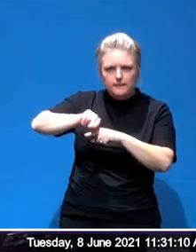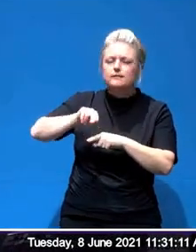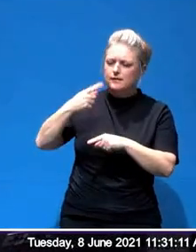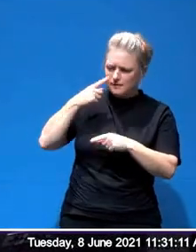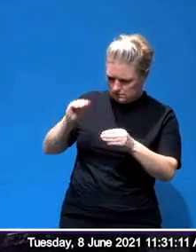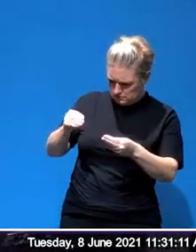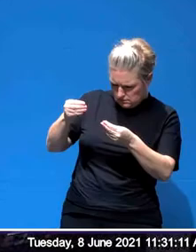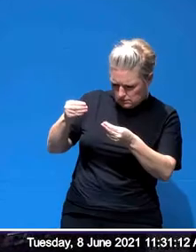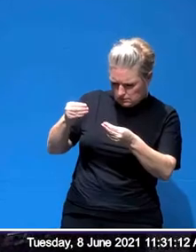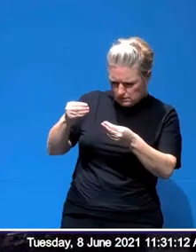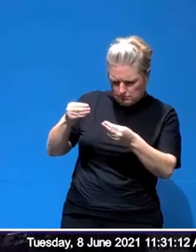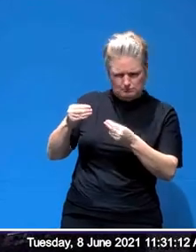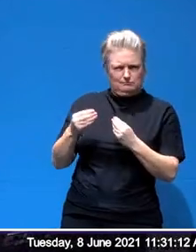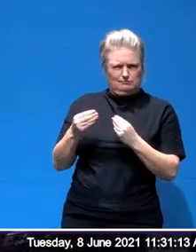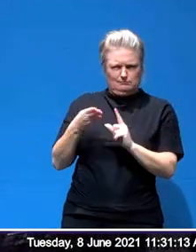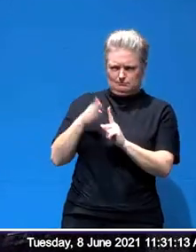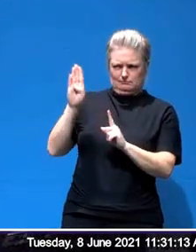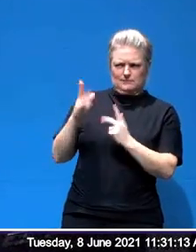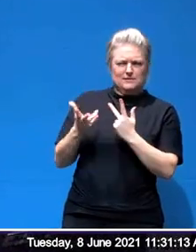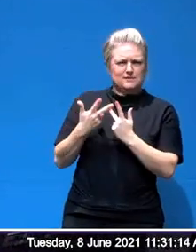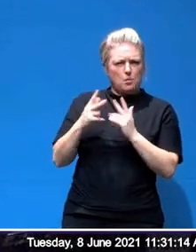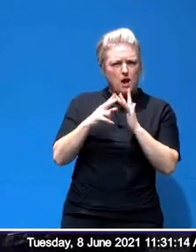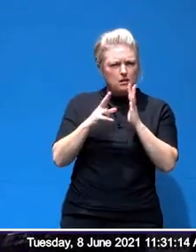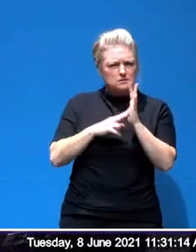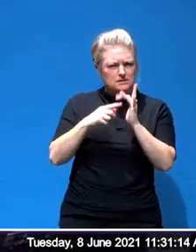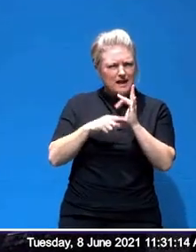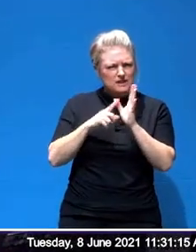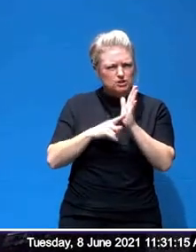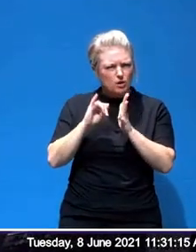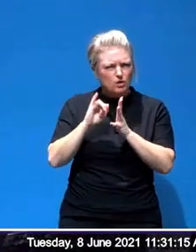initials of another person at N Street, and I don't think we need that photo.